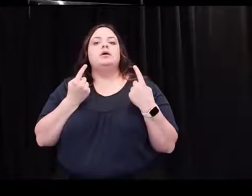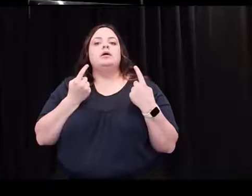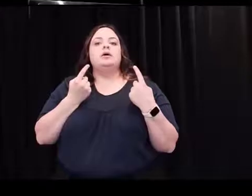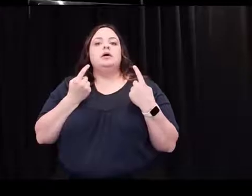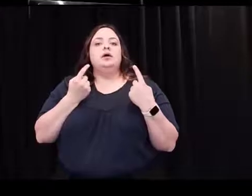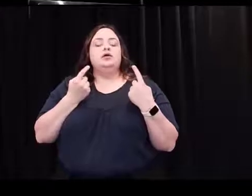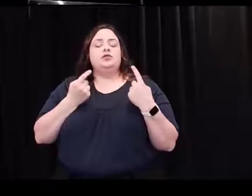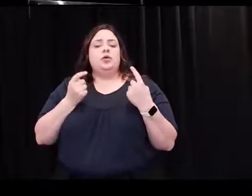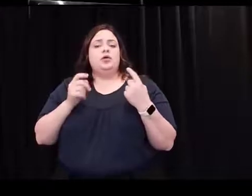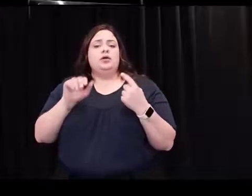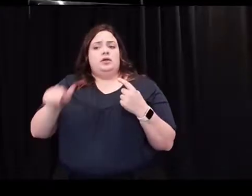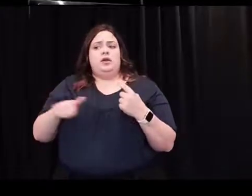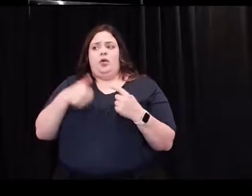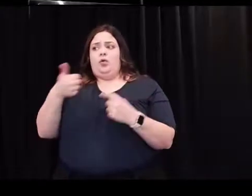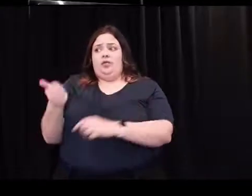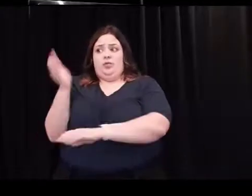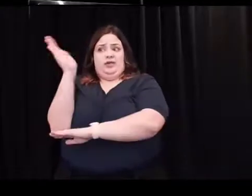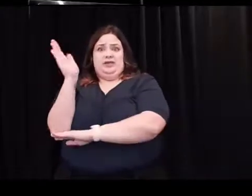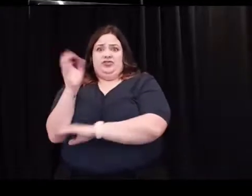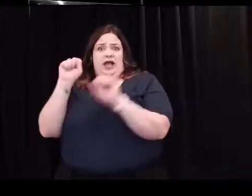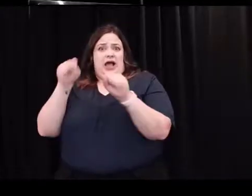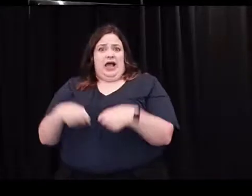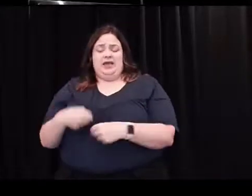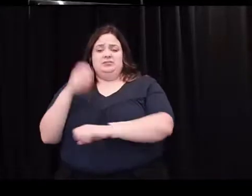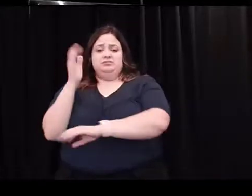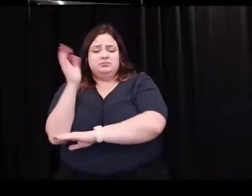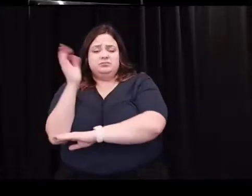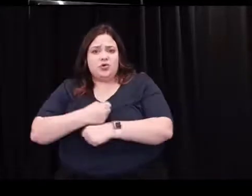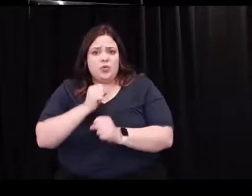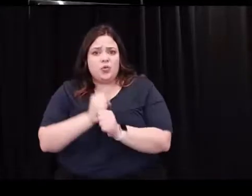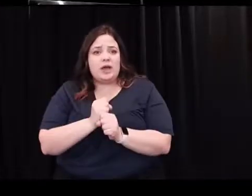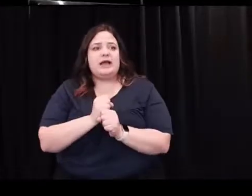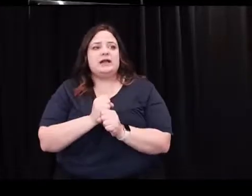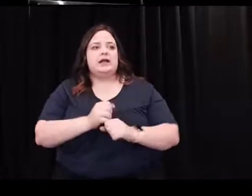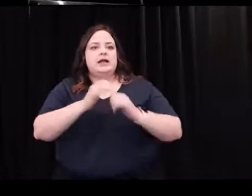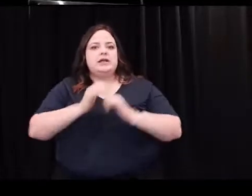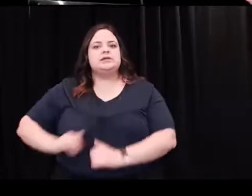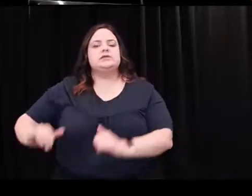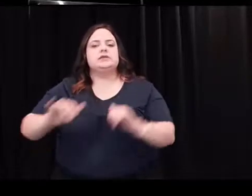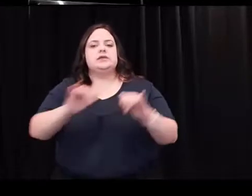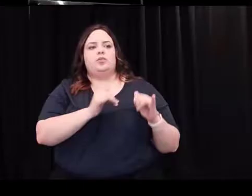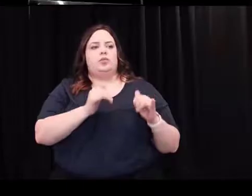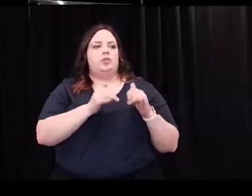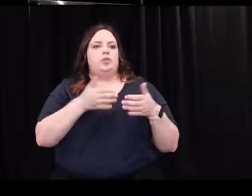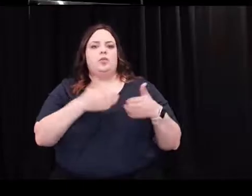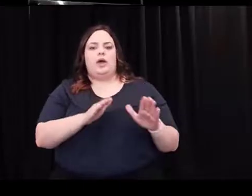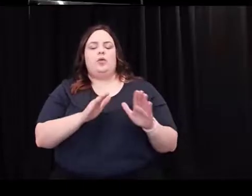another whole presentation I could write. I could create a similar nature to people with cognitive